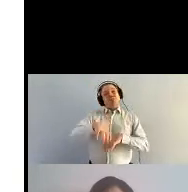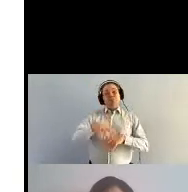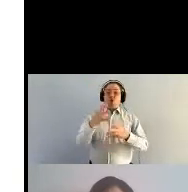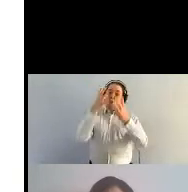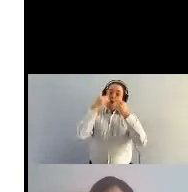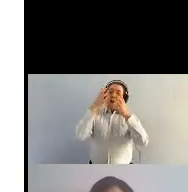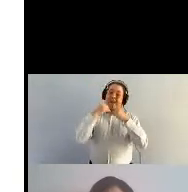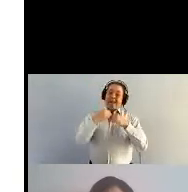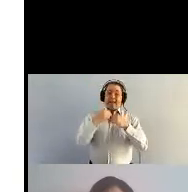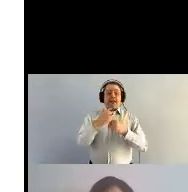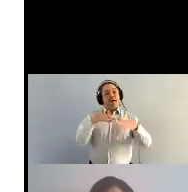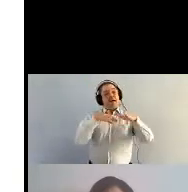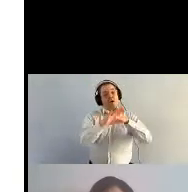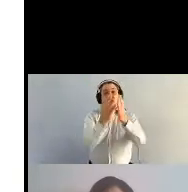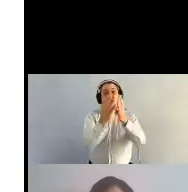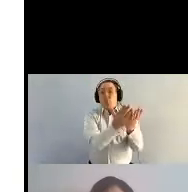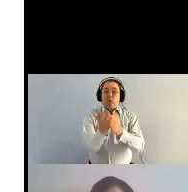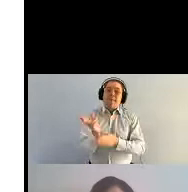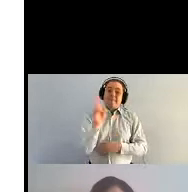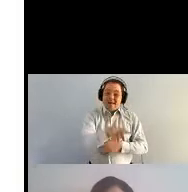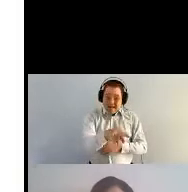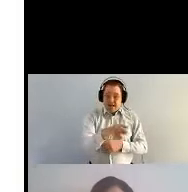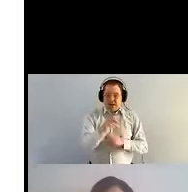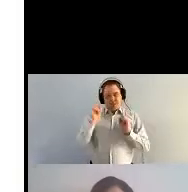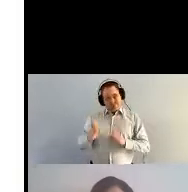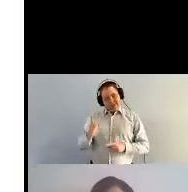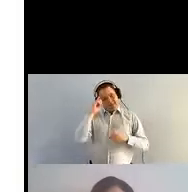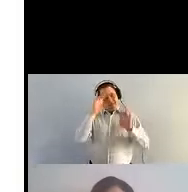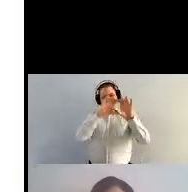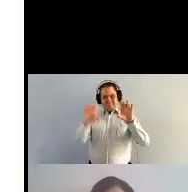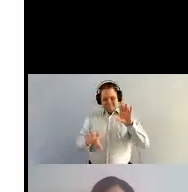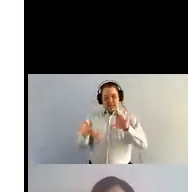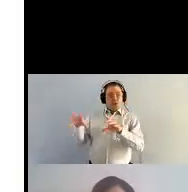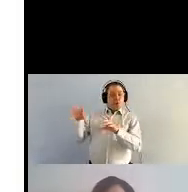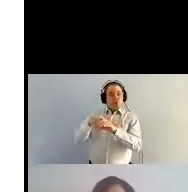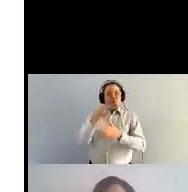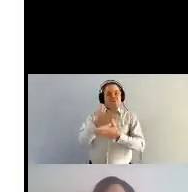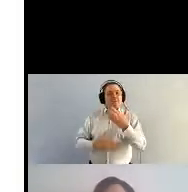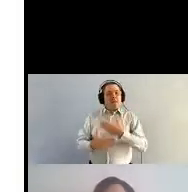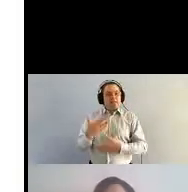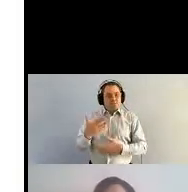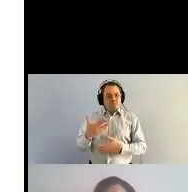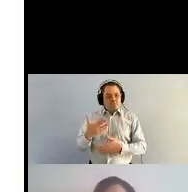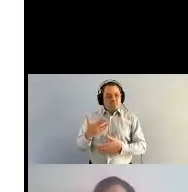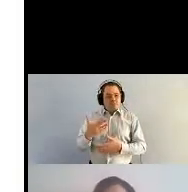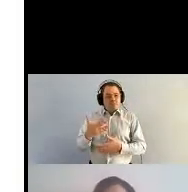what some of those actions were. But they were, for example, ensuring that remote distance learning and return to school programmes were